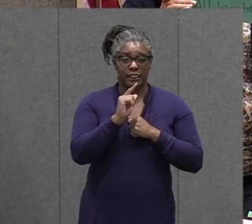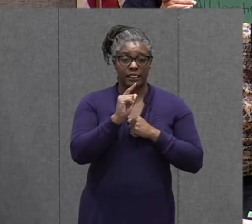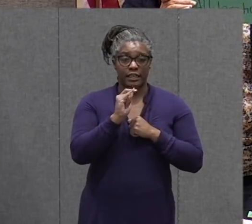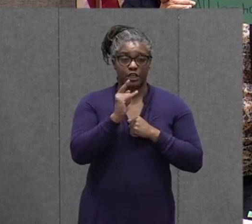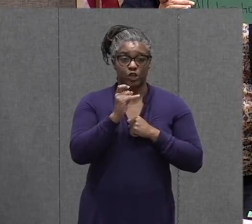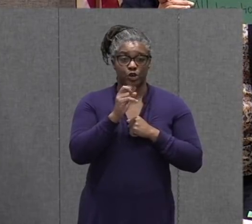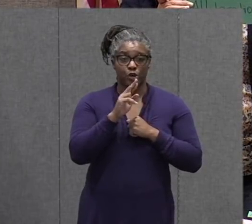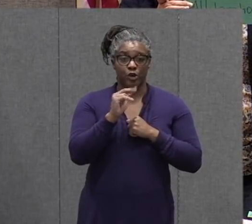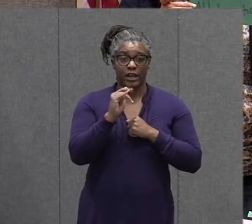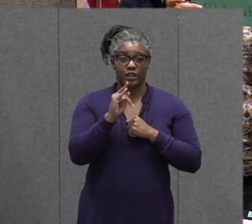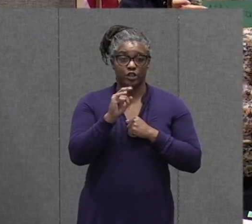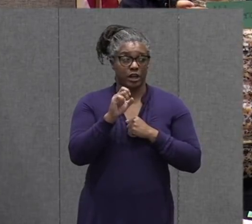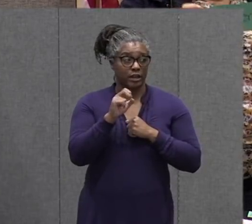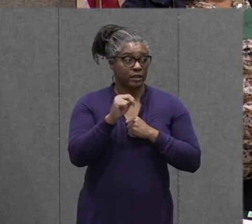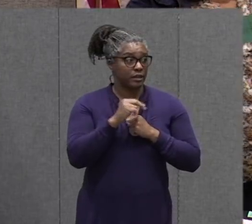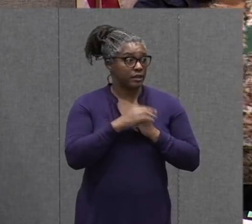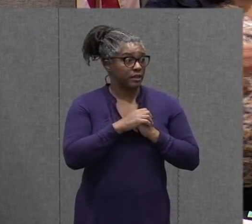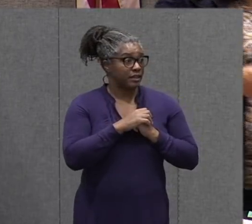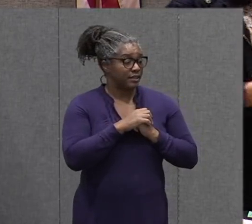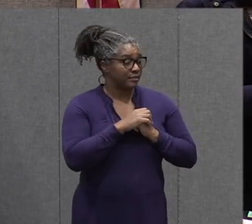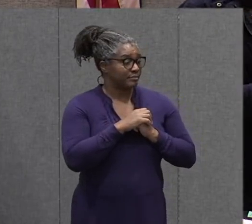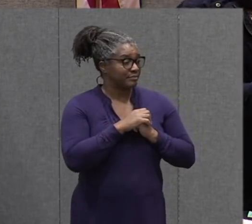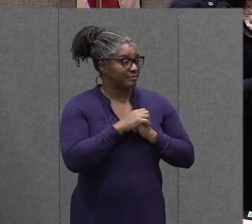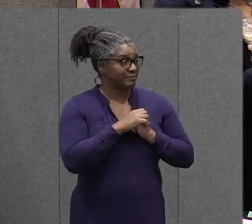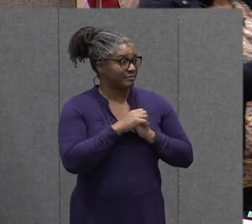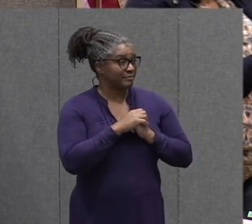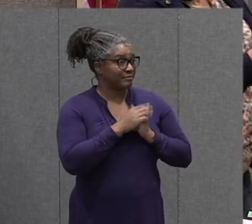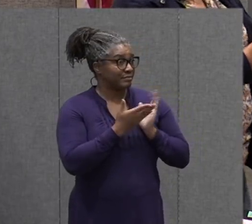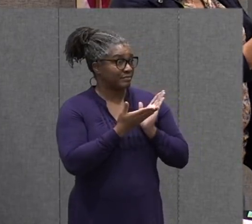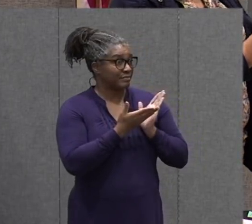[Miss Martindale] Okay, big word. [Miss Garcia] It's a lot of big words. [[Miss Martindale] But, you Know,